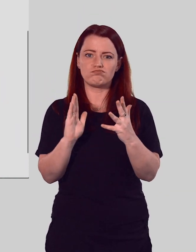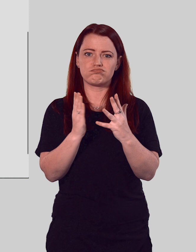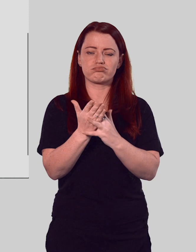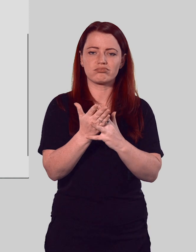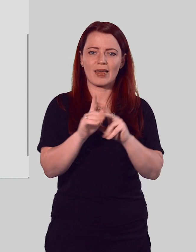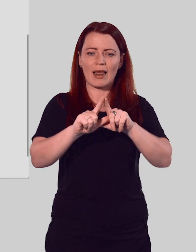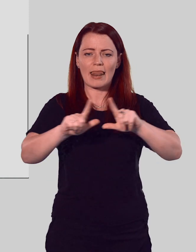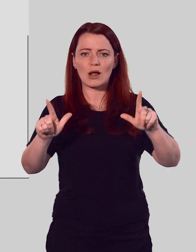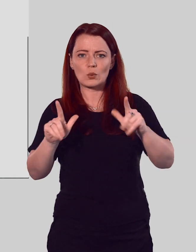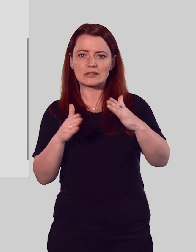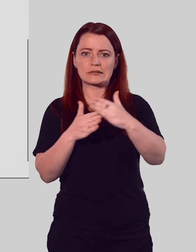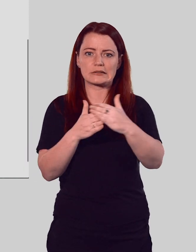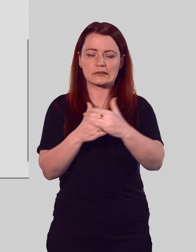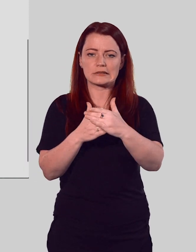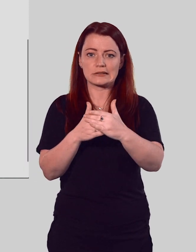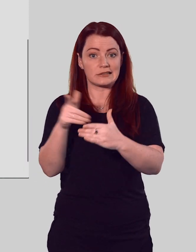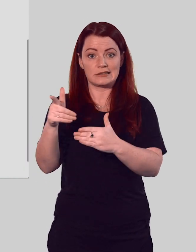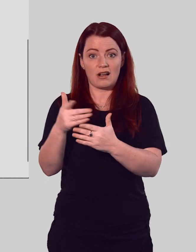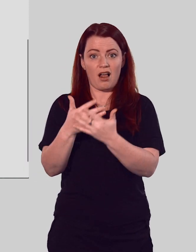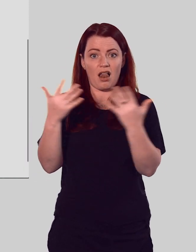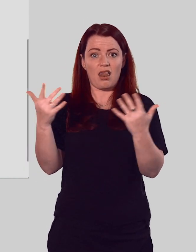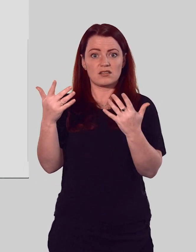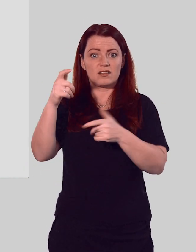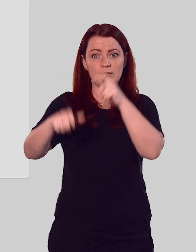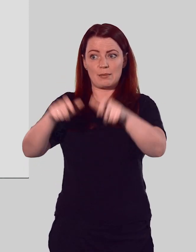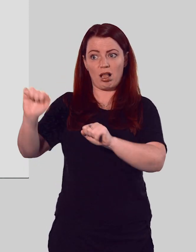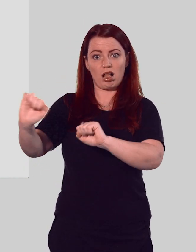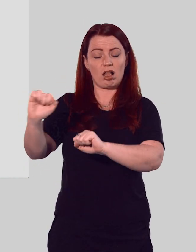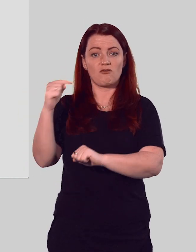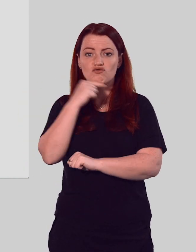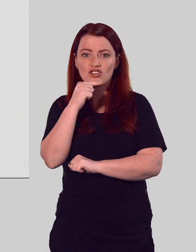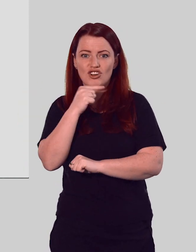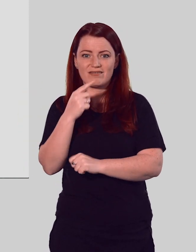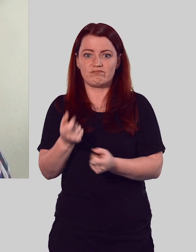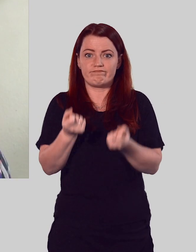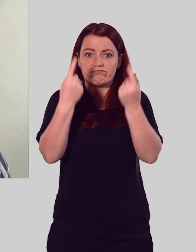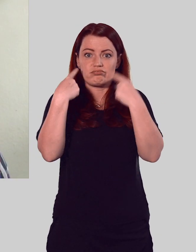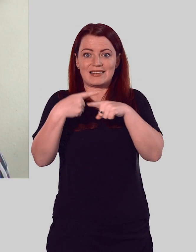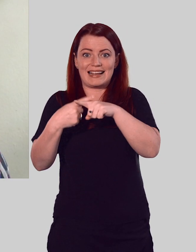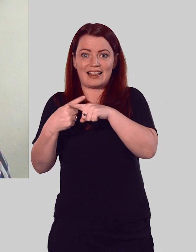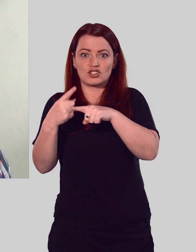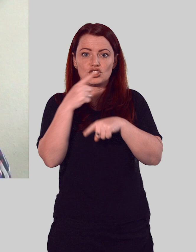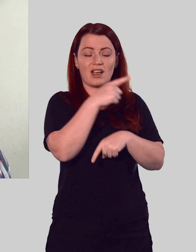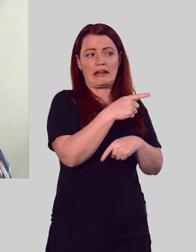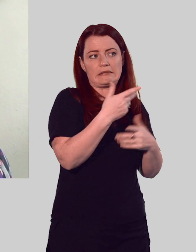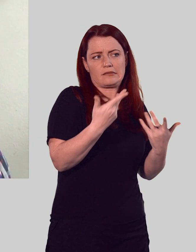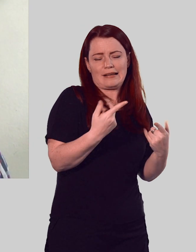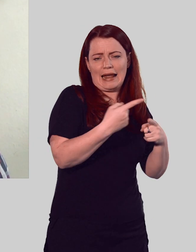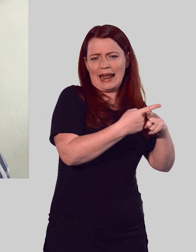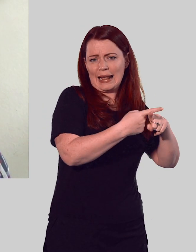many people in Russia don't speak any English at all and the English's ability for